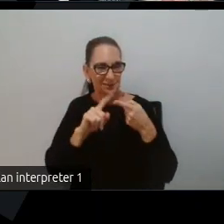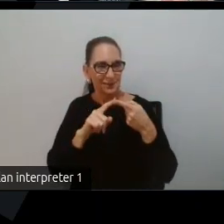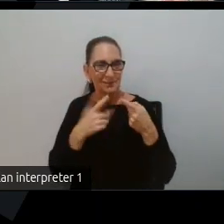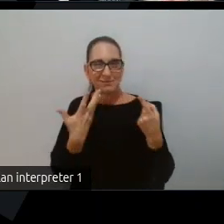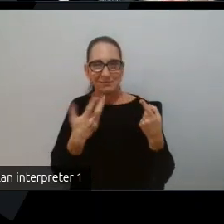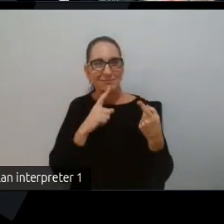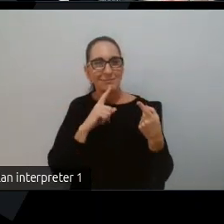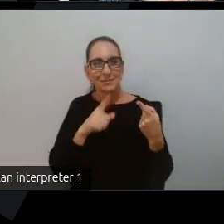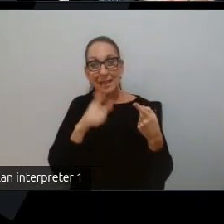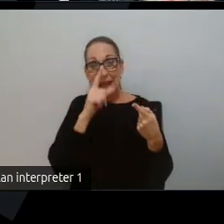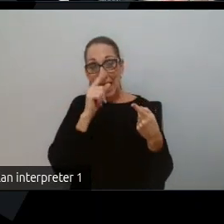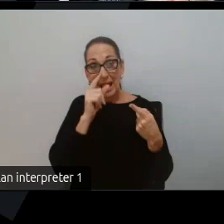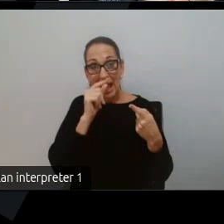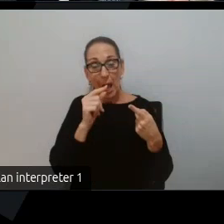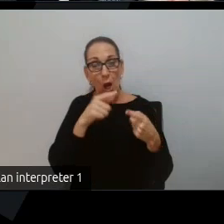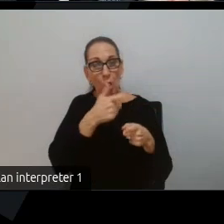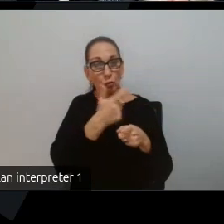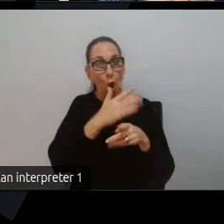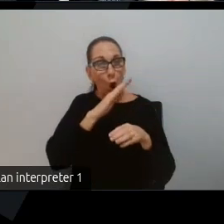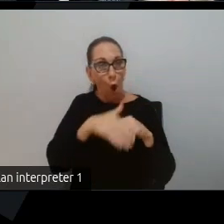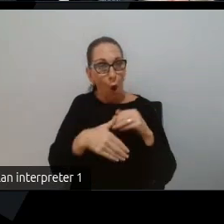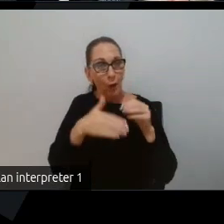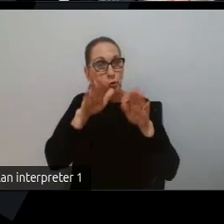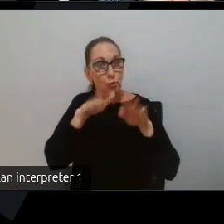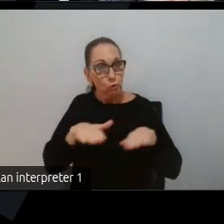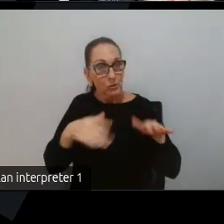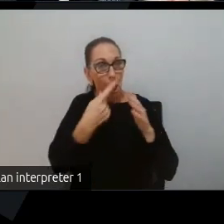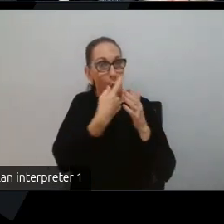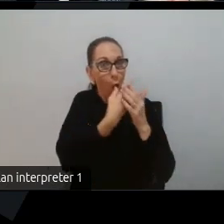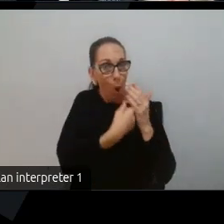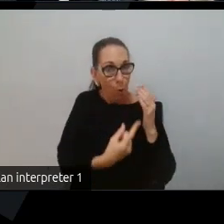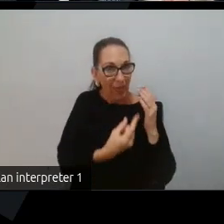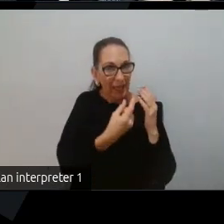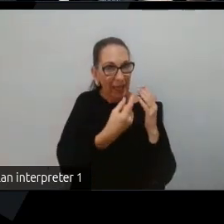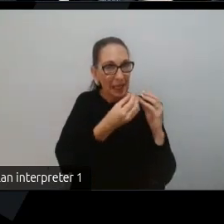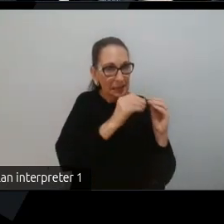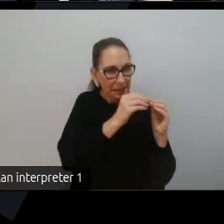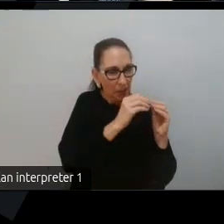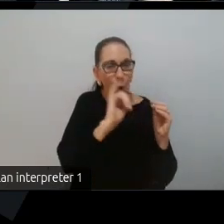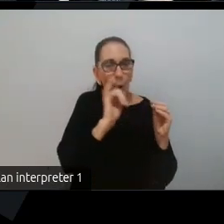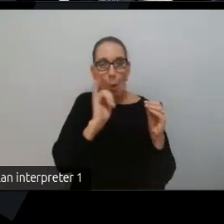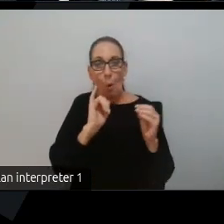be held about children's only disputes or disputes about both children and property